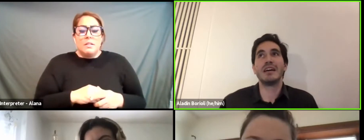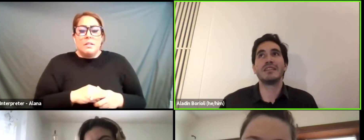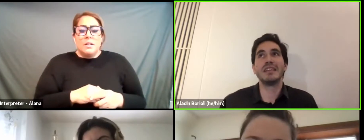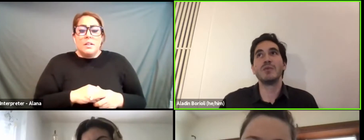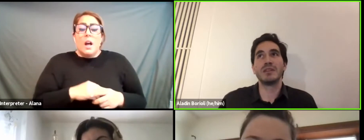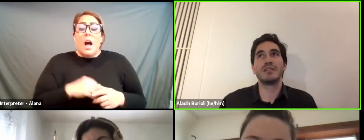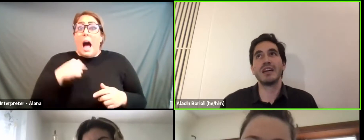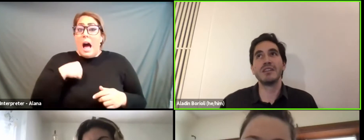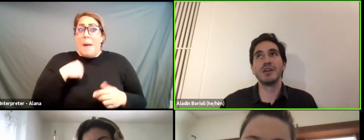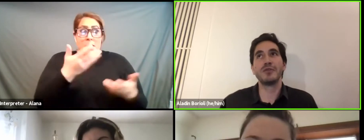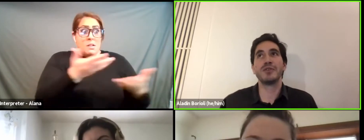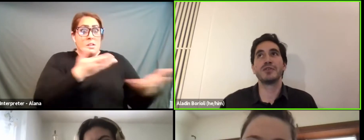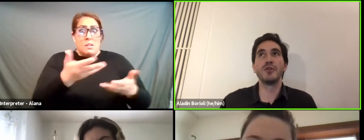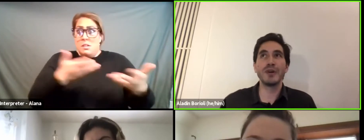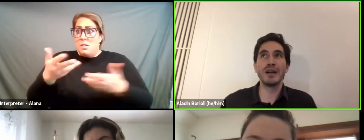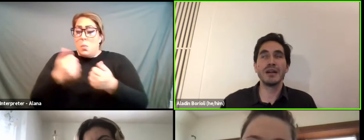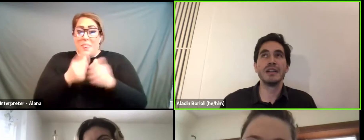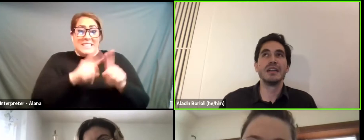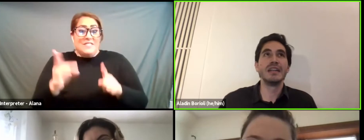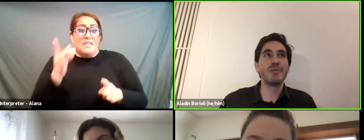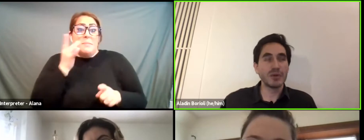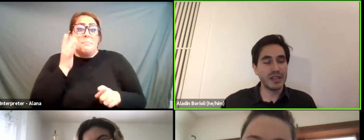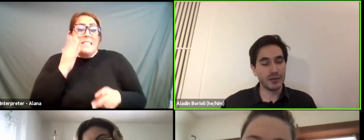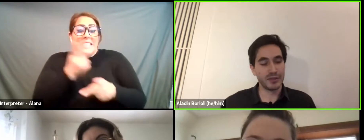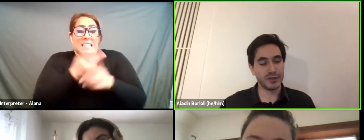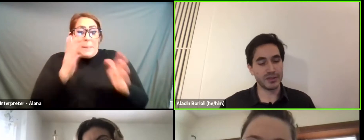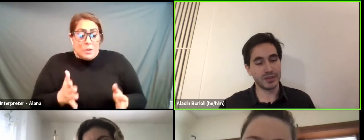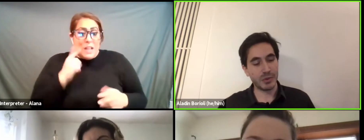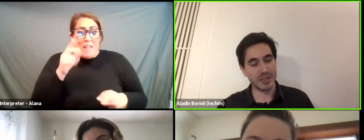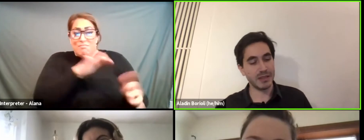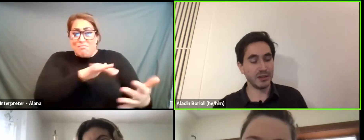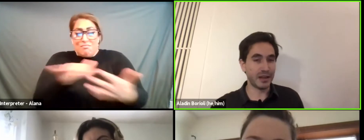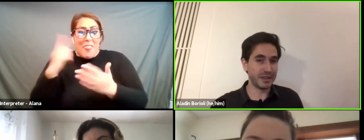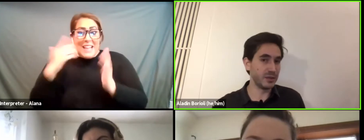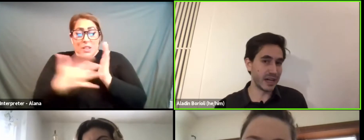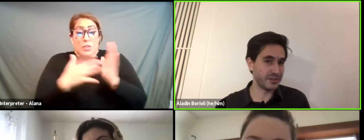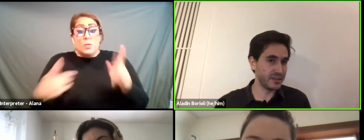seeing what the technology offers so far it mostly offers the possibility of having your hive on a